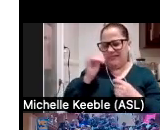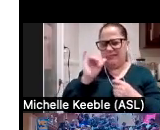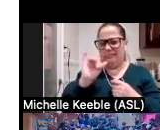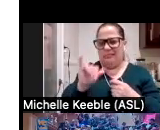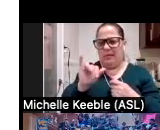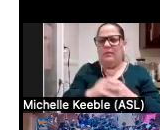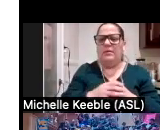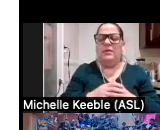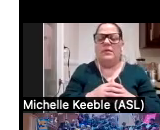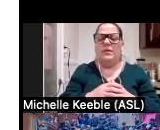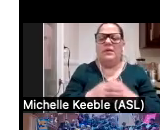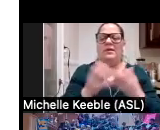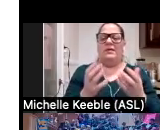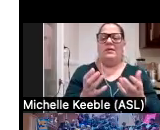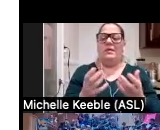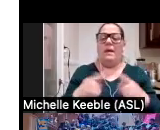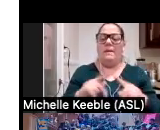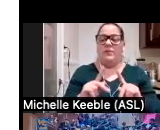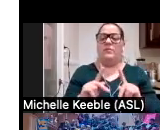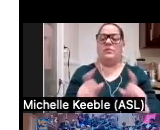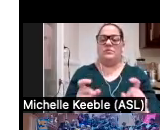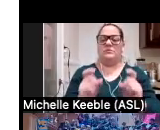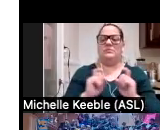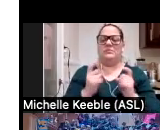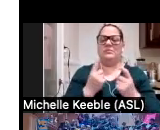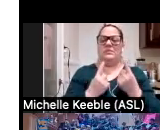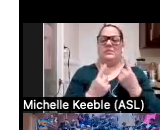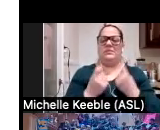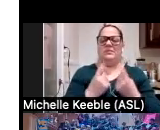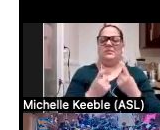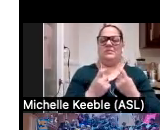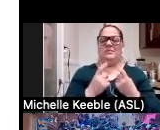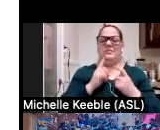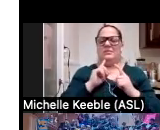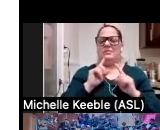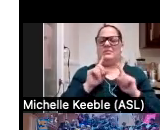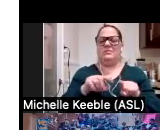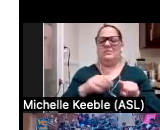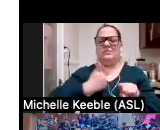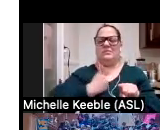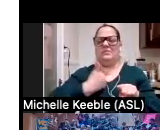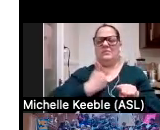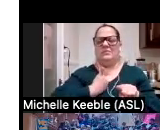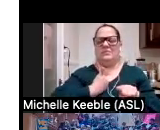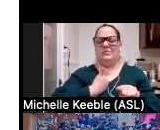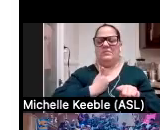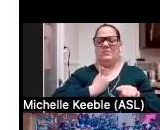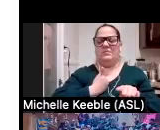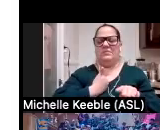um and gave you the opportunity to answer them for yourselves, all the while taking you on an